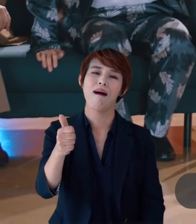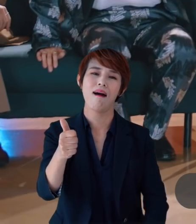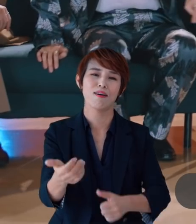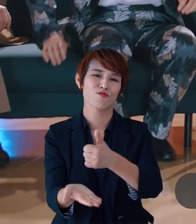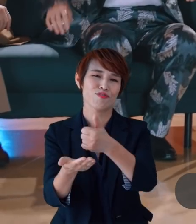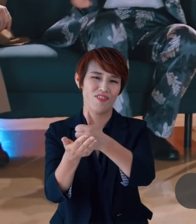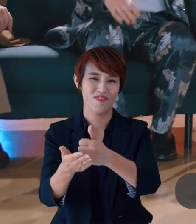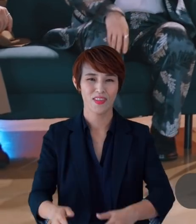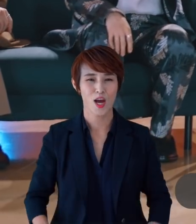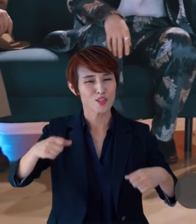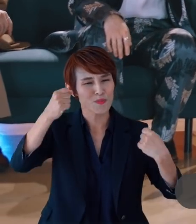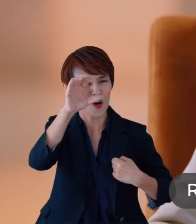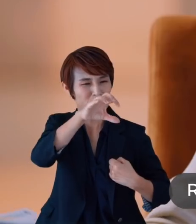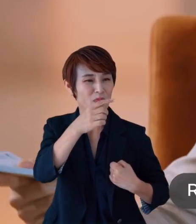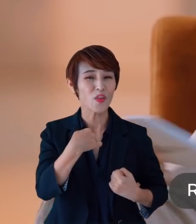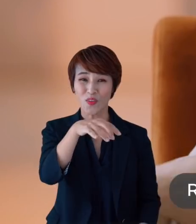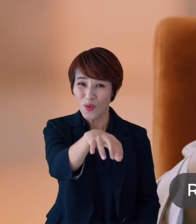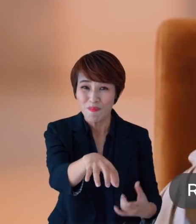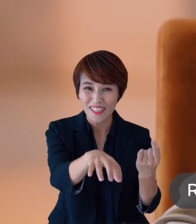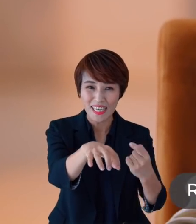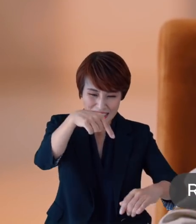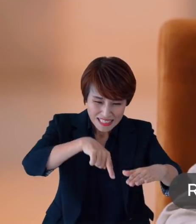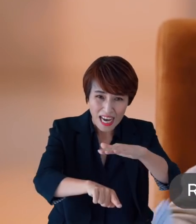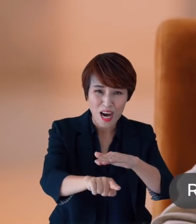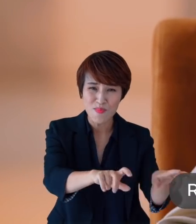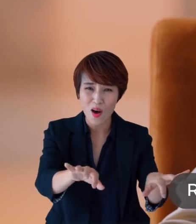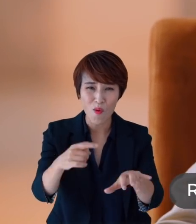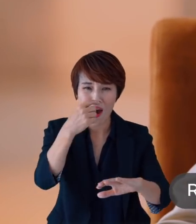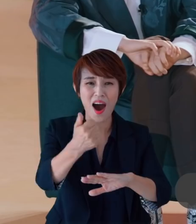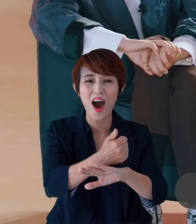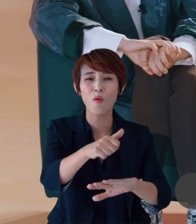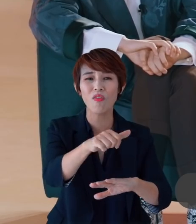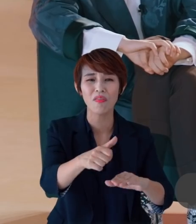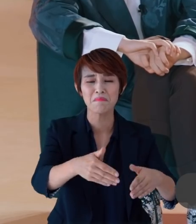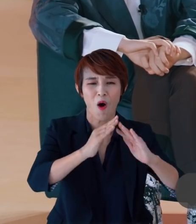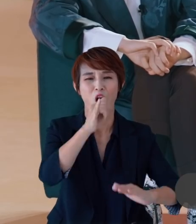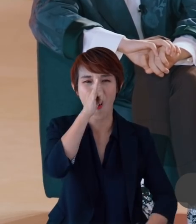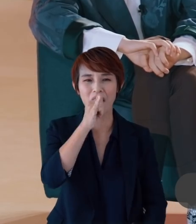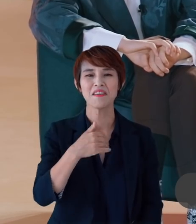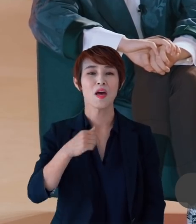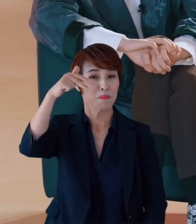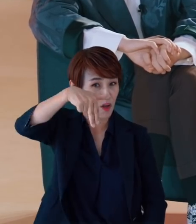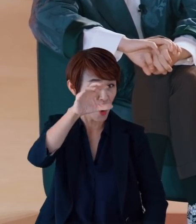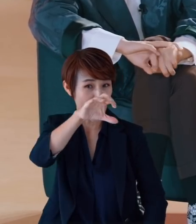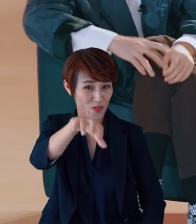j-hope: Isn’t it where we practiced for the N.O choreography? You know our underground practice room? It’s a piano school now. j-hope: It’s the place where BTS practiced our moves! Check it out guys!